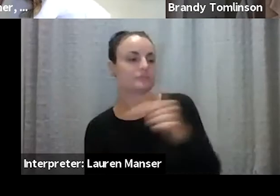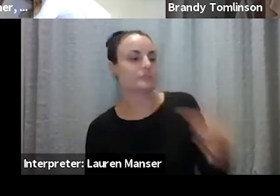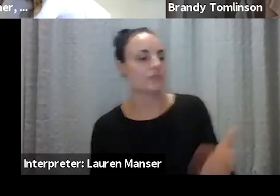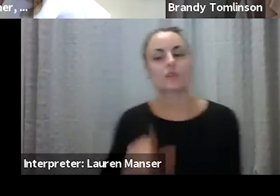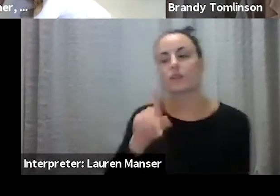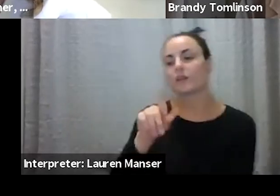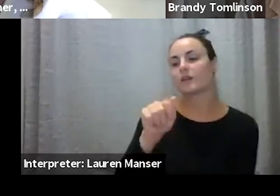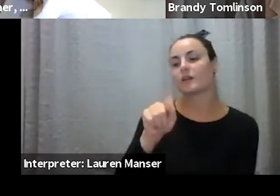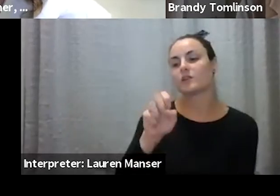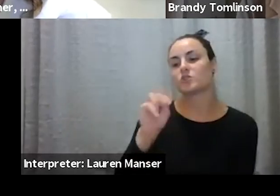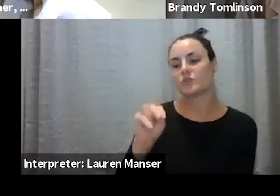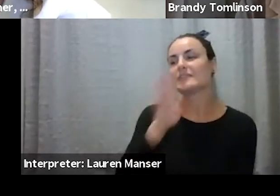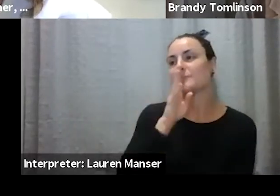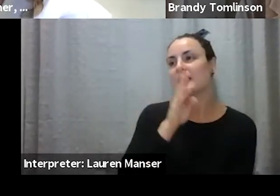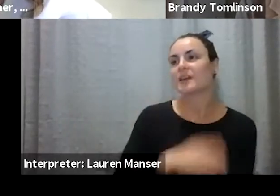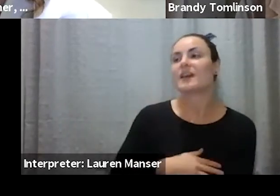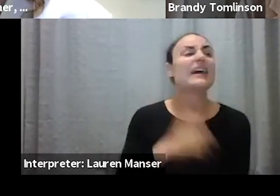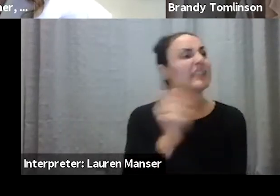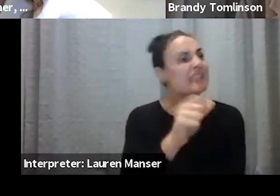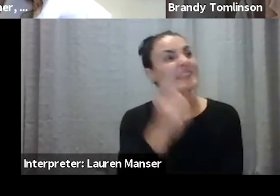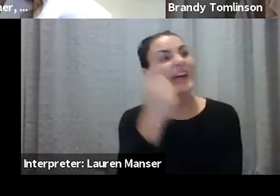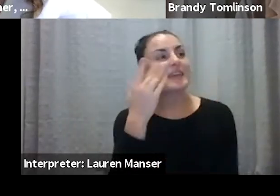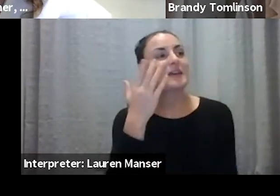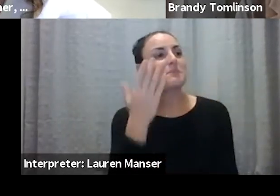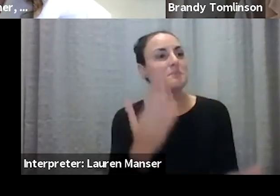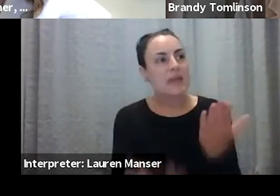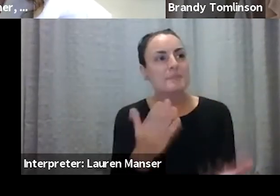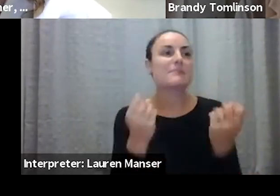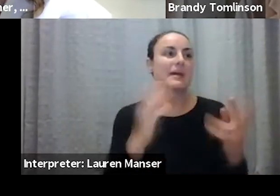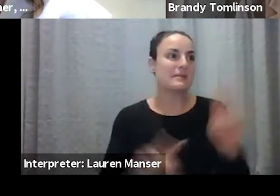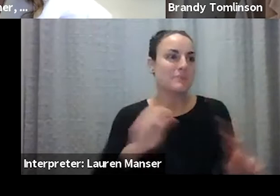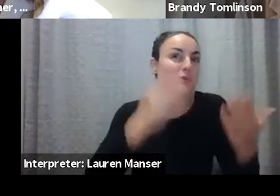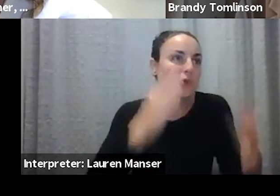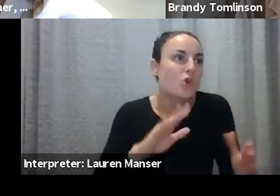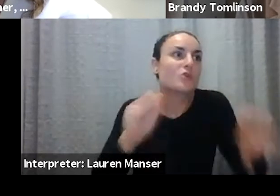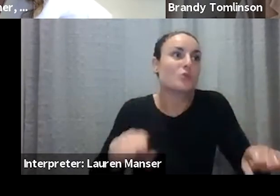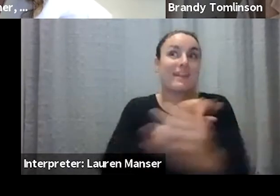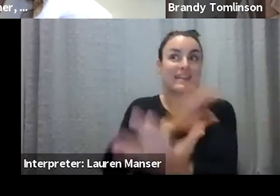with the acceptance letter, even before your student gets on campus. There are so many things that change